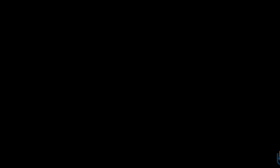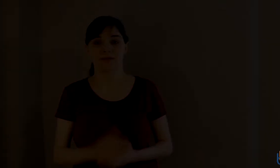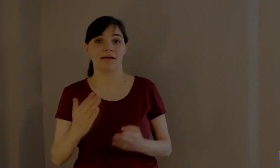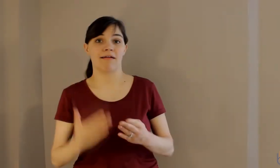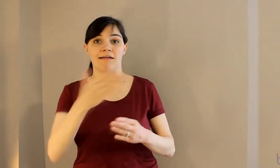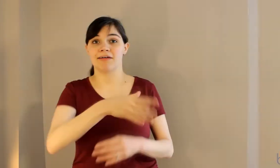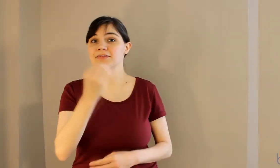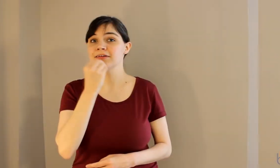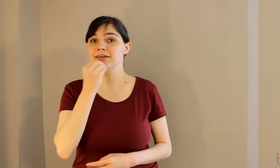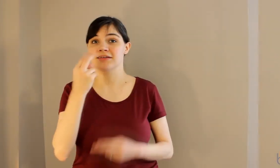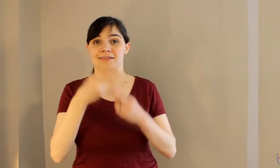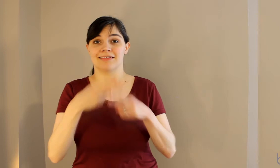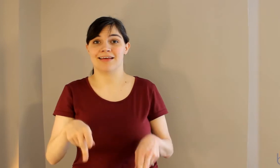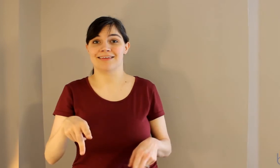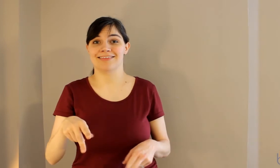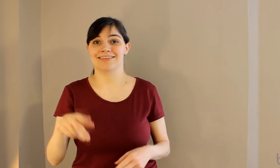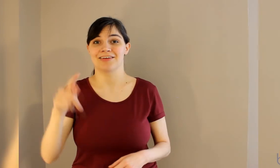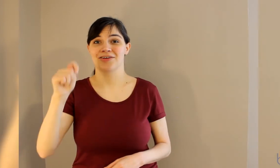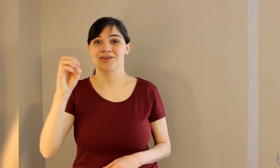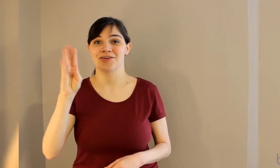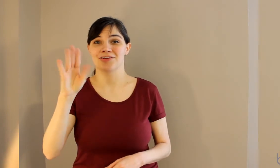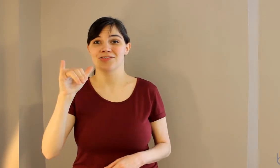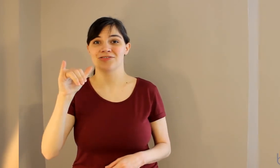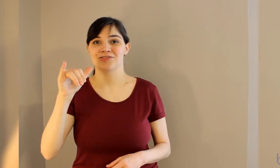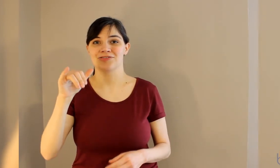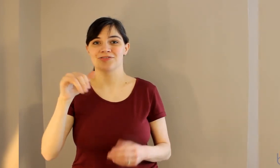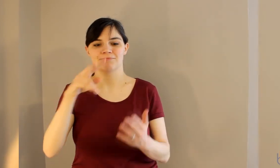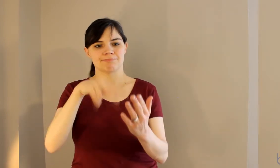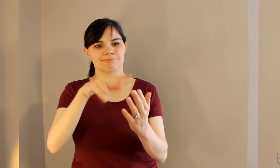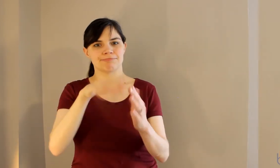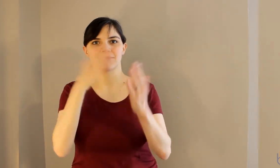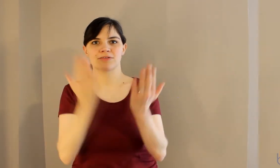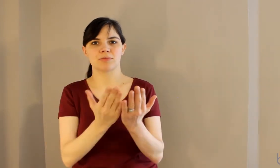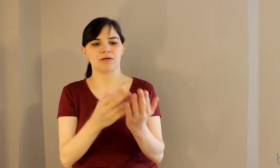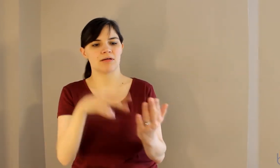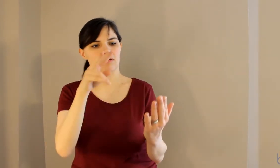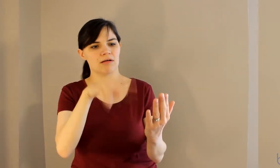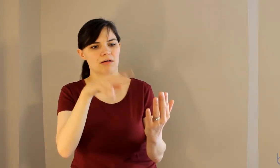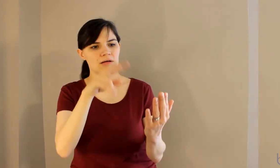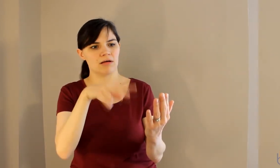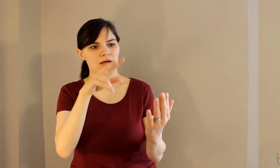After eating his eggs, Toby read his book. He read